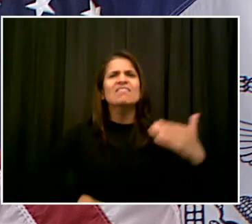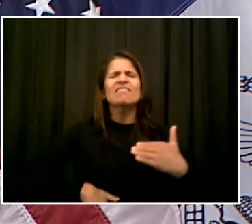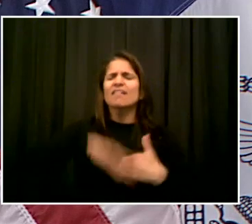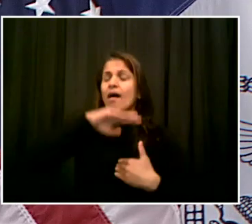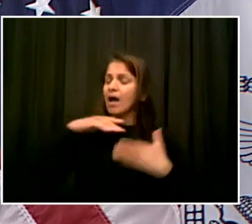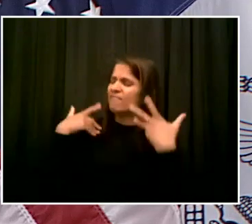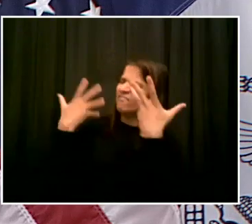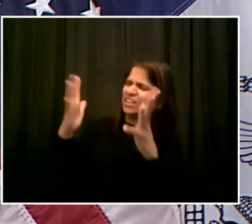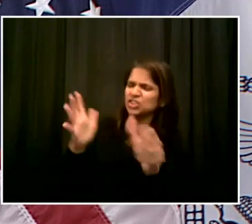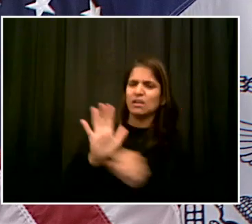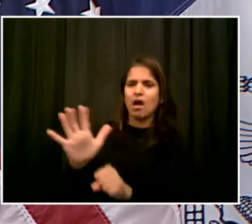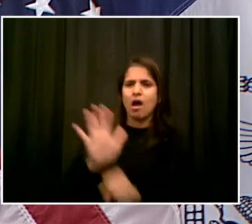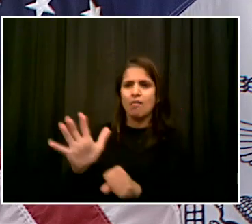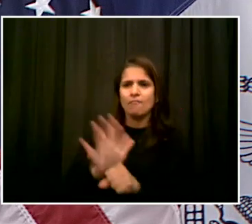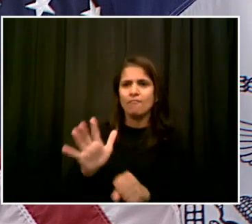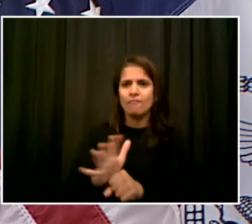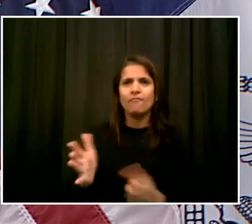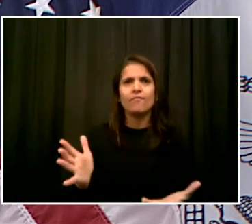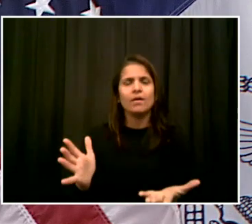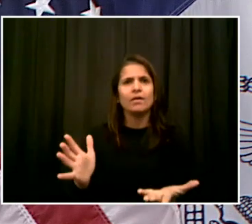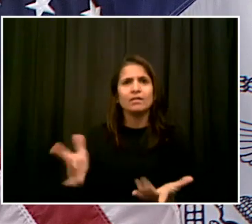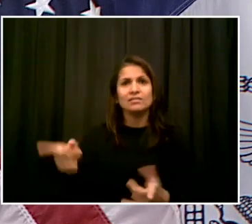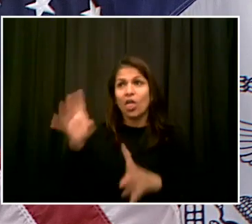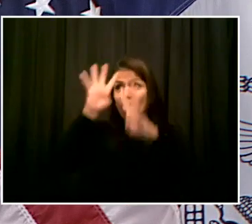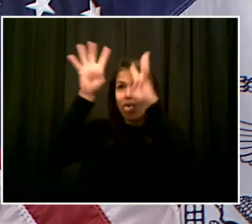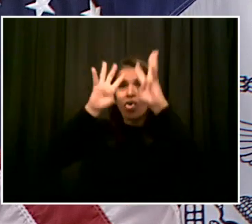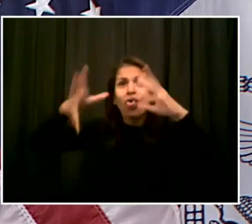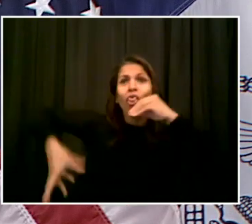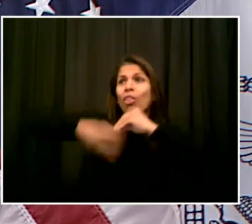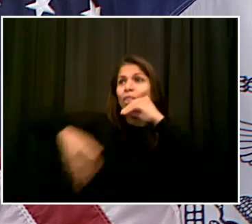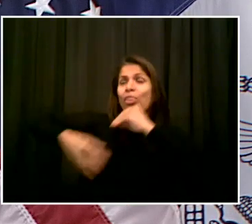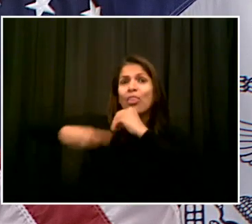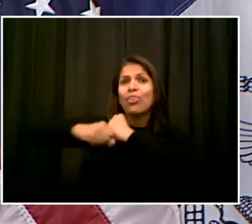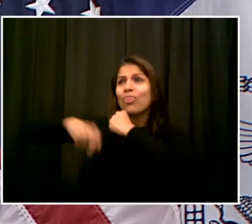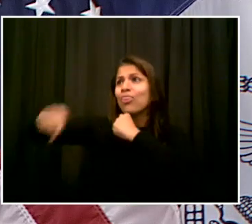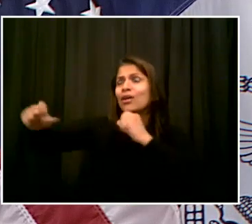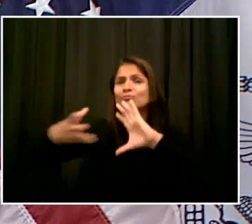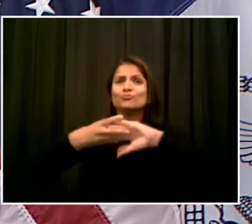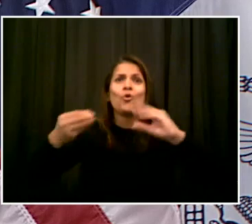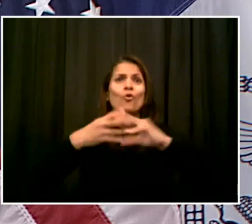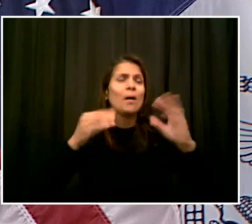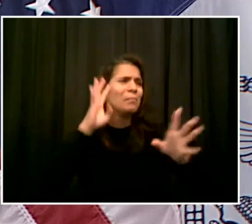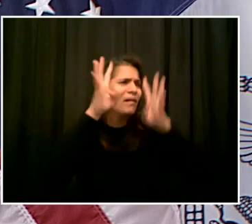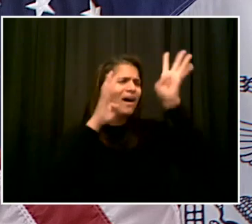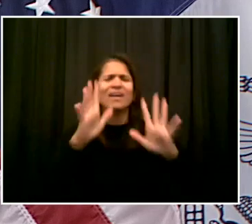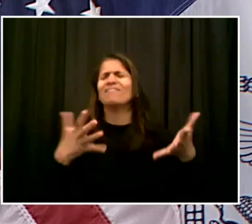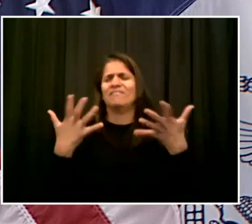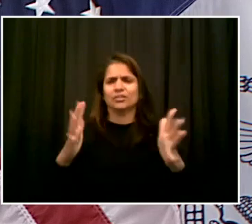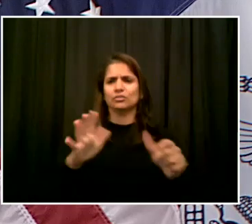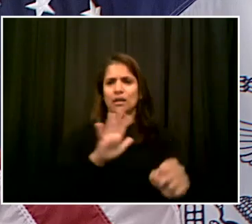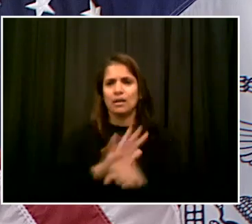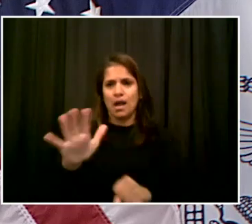I'LL GO RI BACK AT YOU AND EVERYONE ELSE WHOW AN TSTO CHARACTERIZE NEW